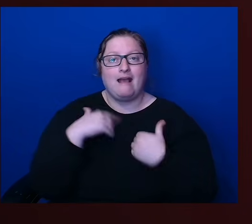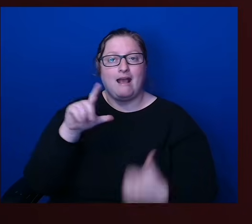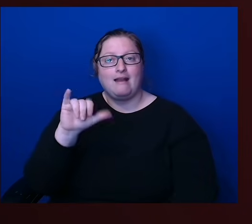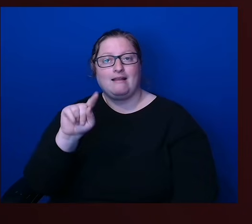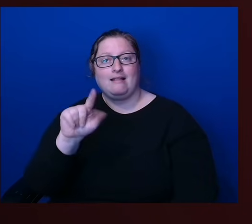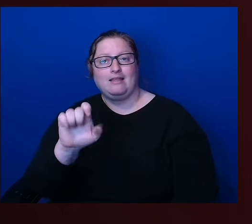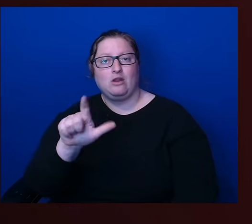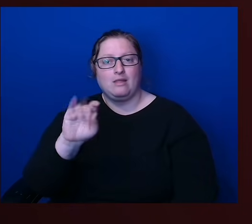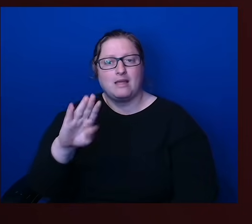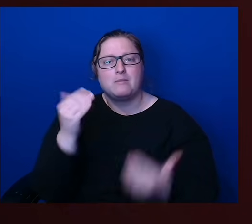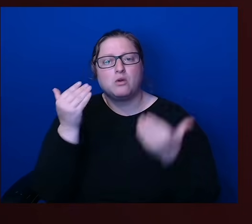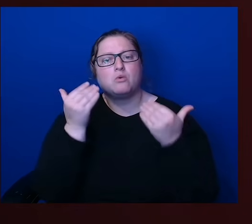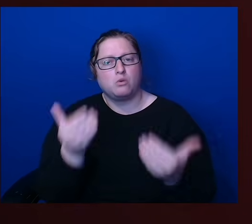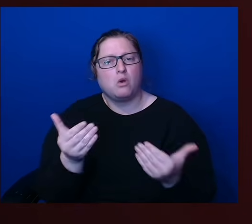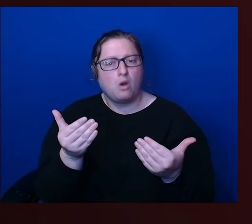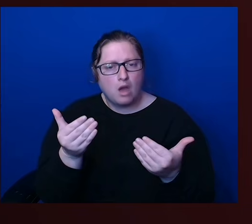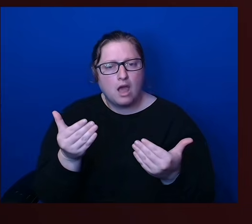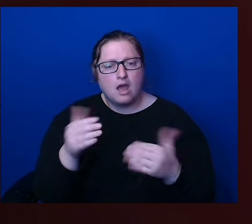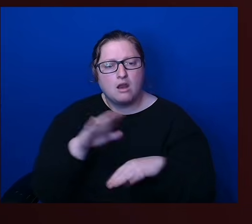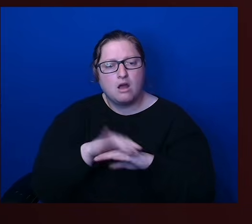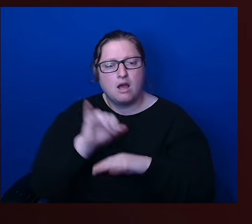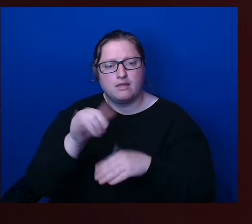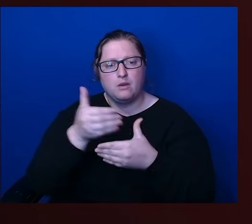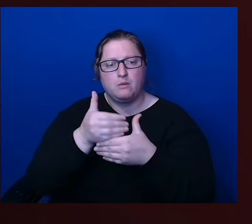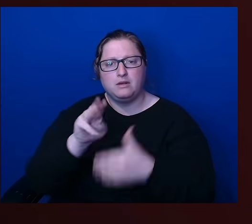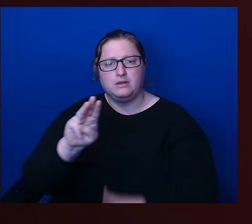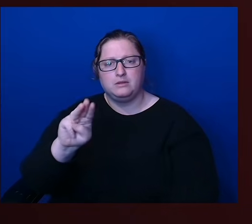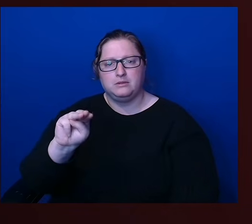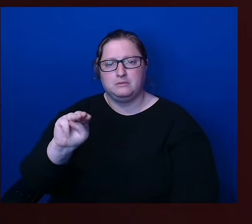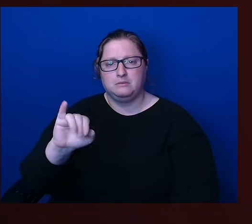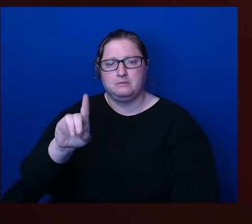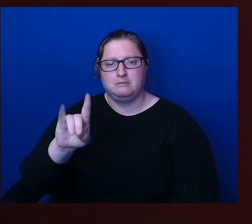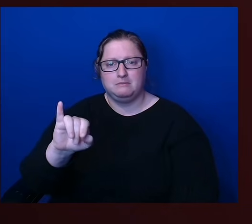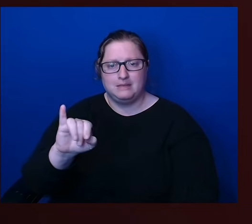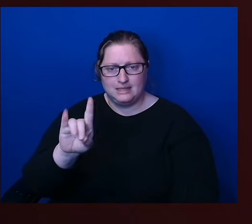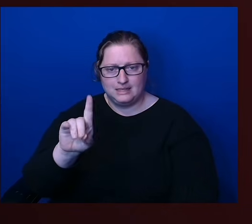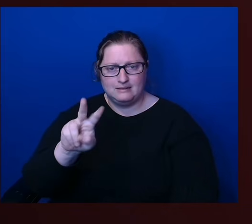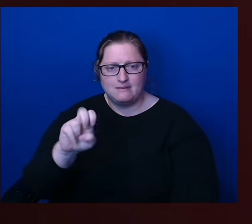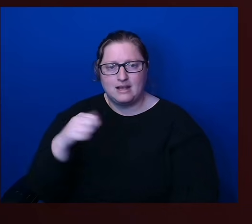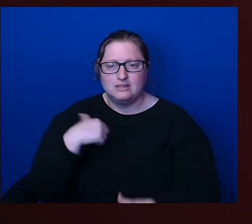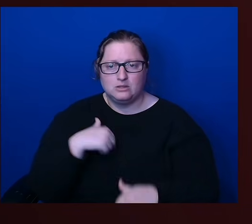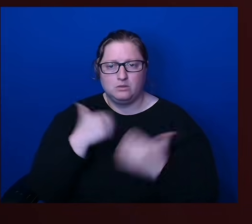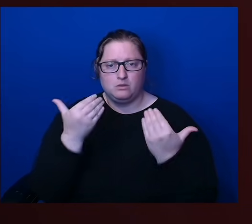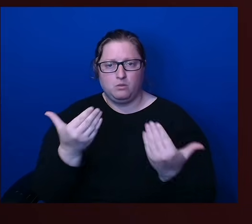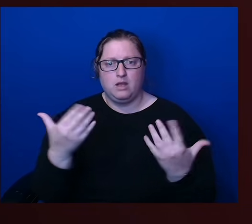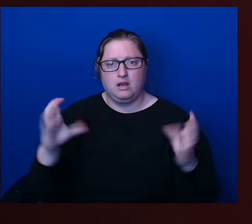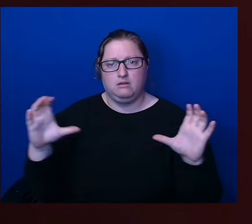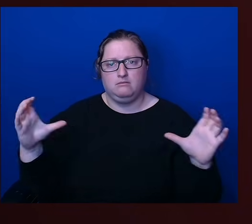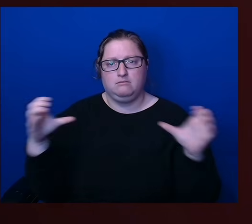on the Windows Wavetable mini device," the default mini device we ship with Windows. Thank you, Pete and his team.